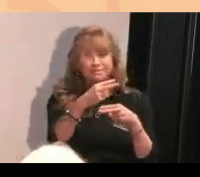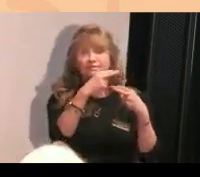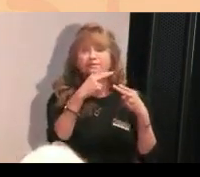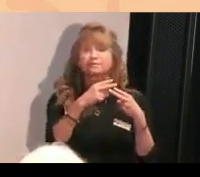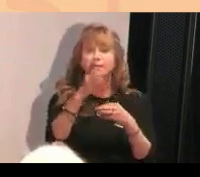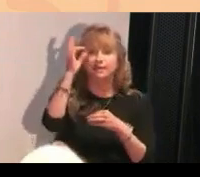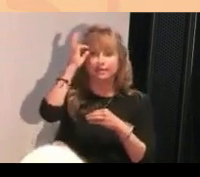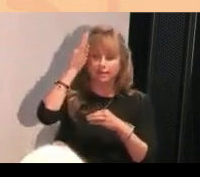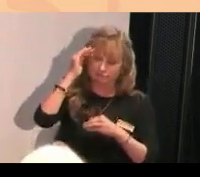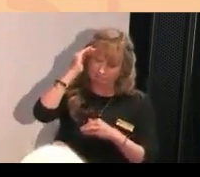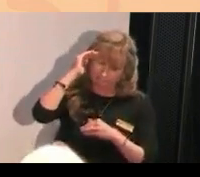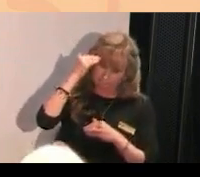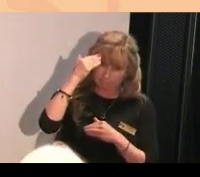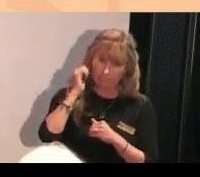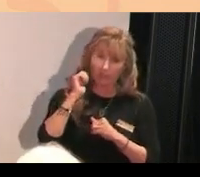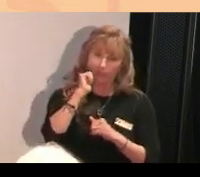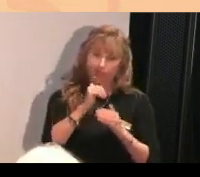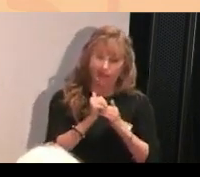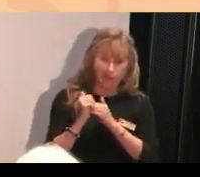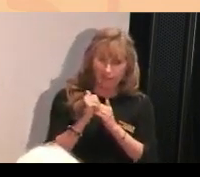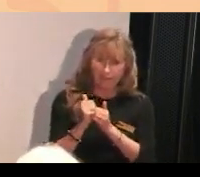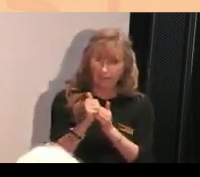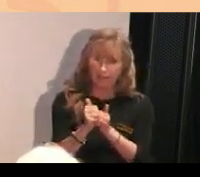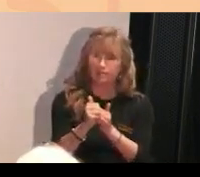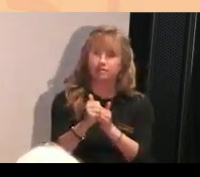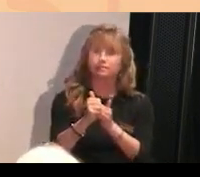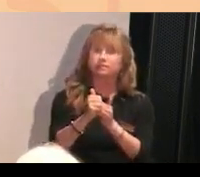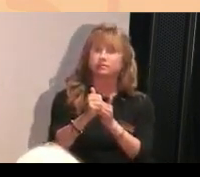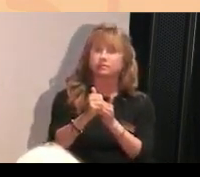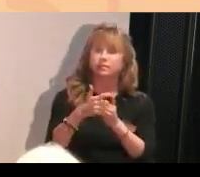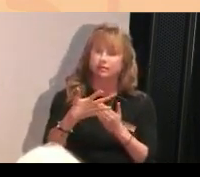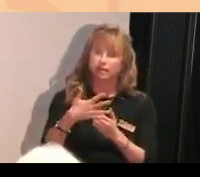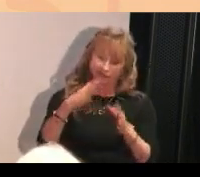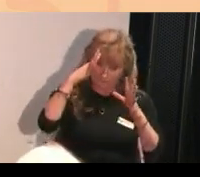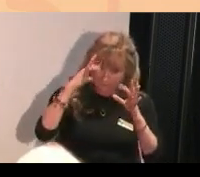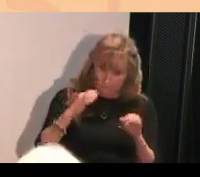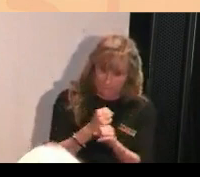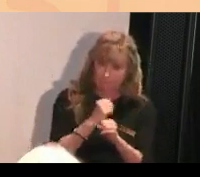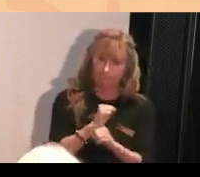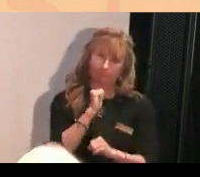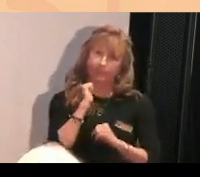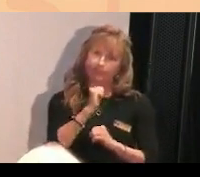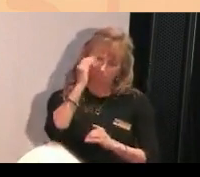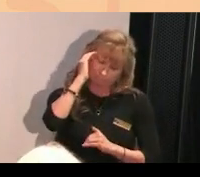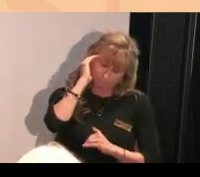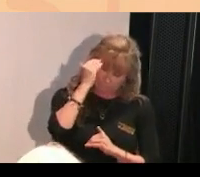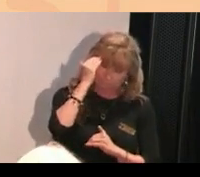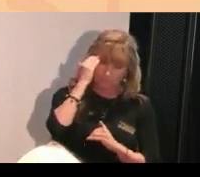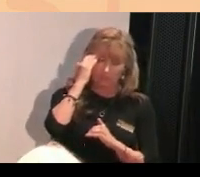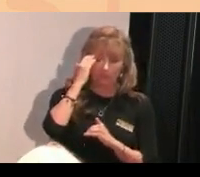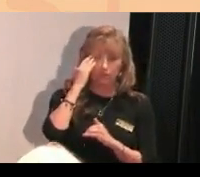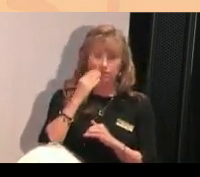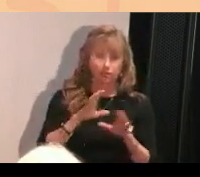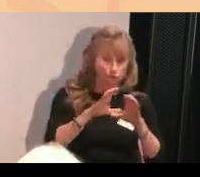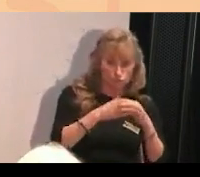leadership decision making and determinations that come from both individuals groups organisations